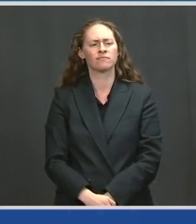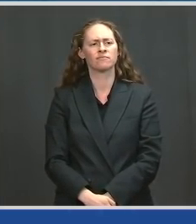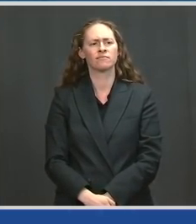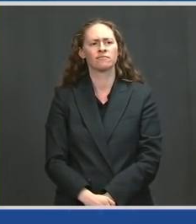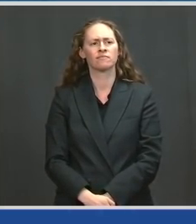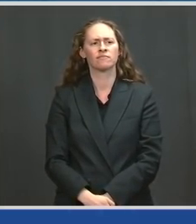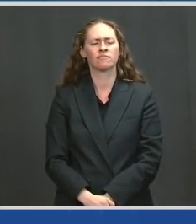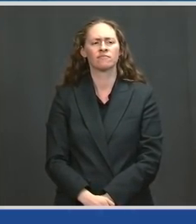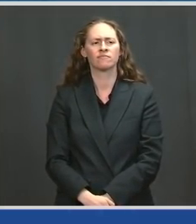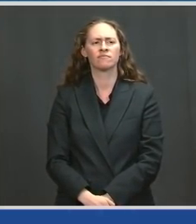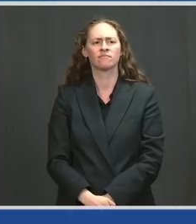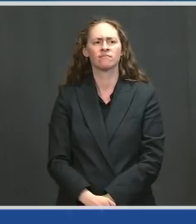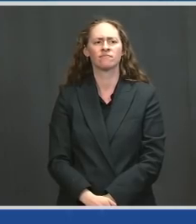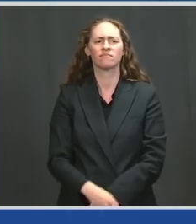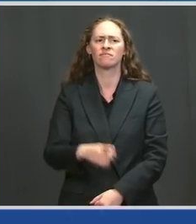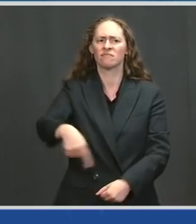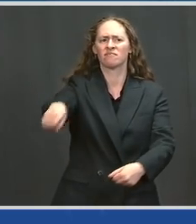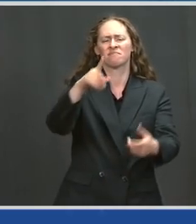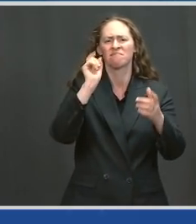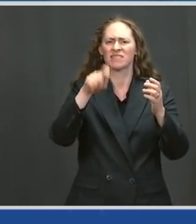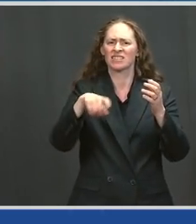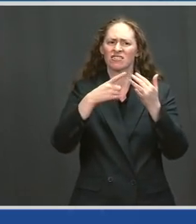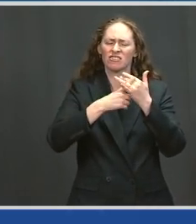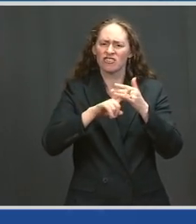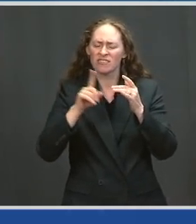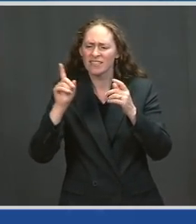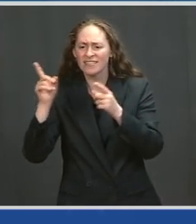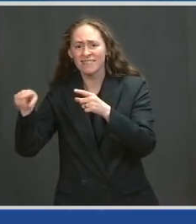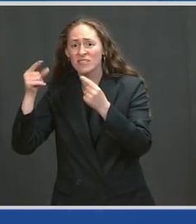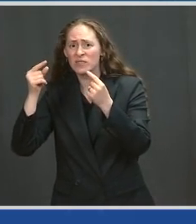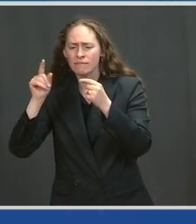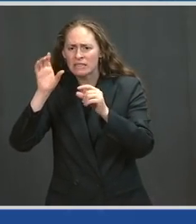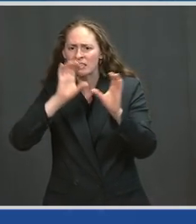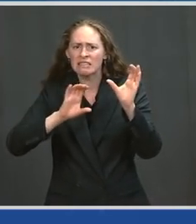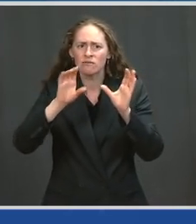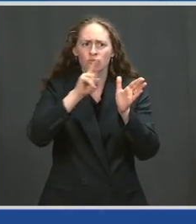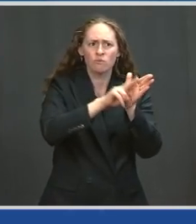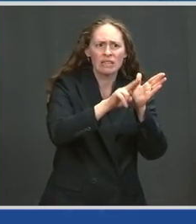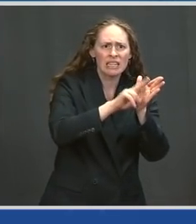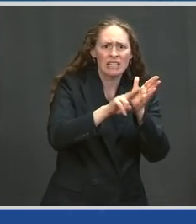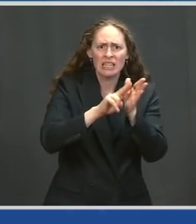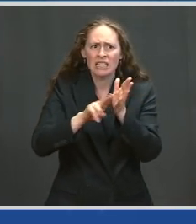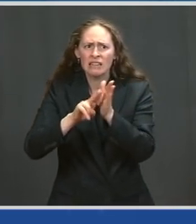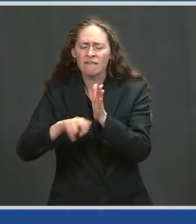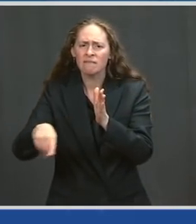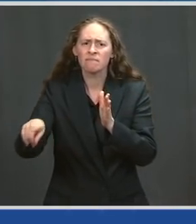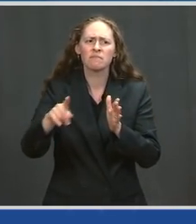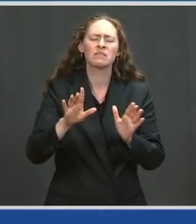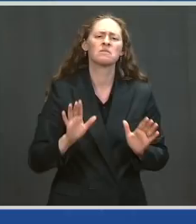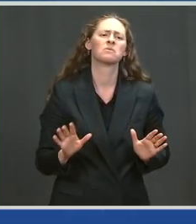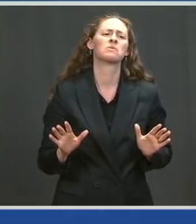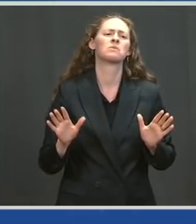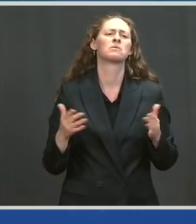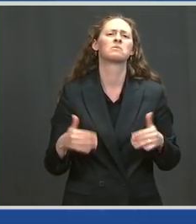And at this moment, I'd like to pause for a moment of silence for the fathers,